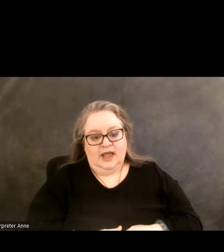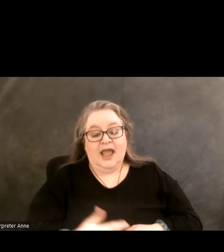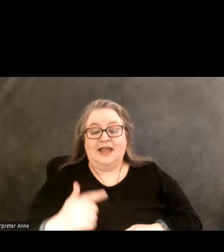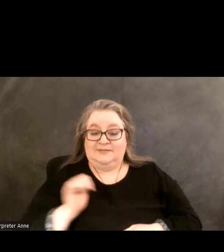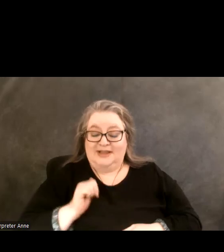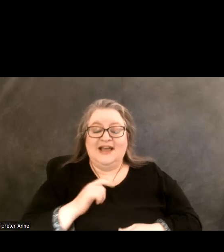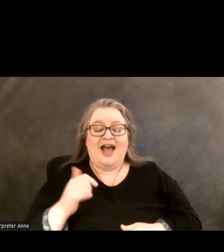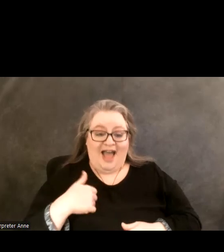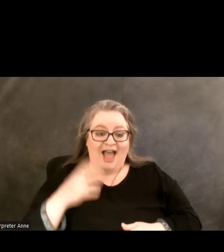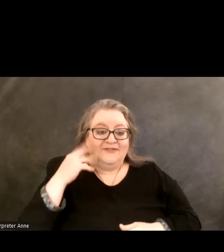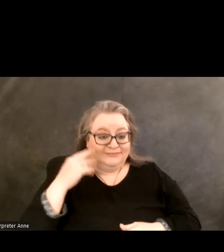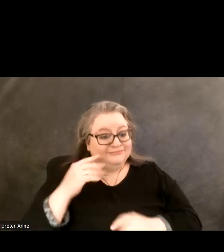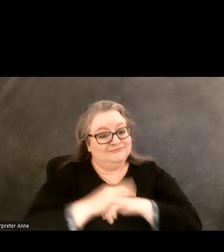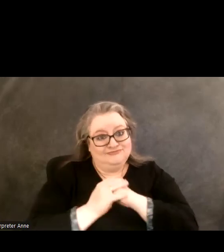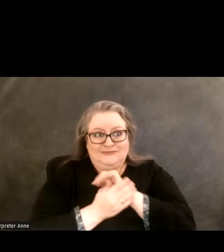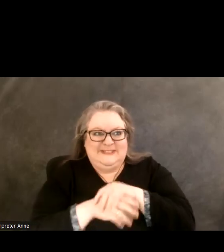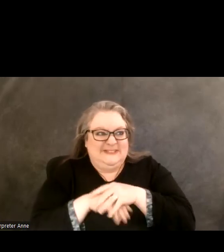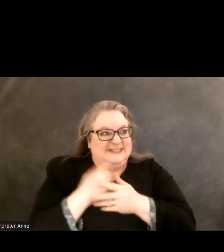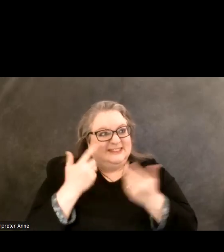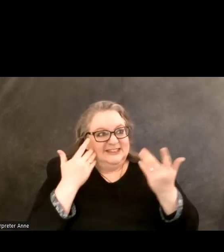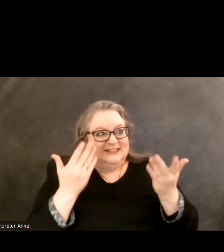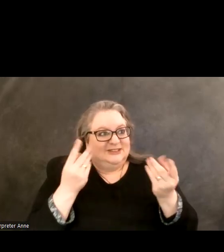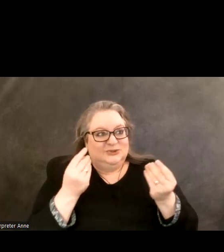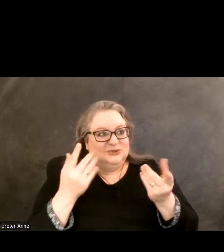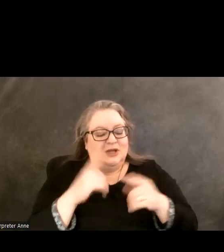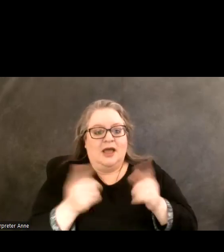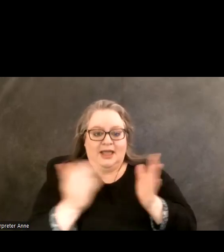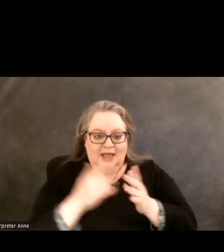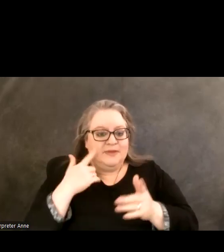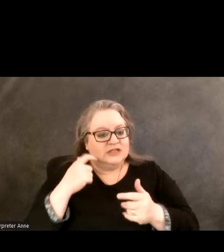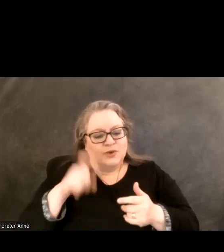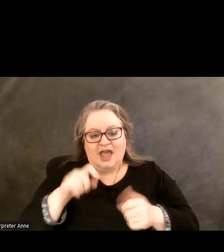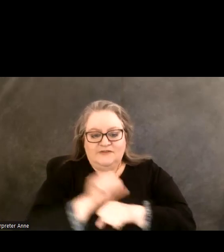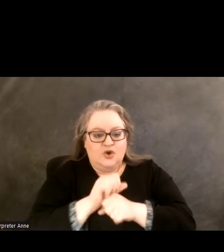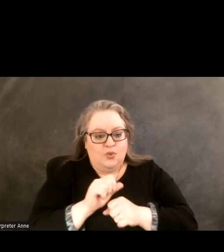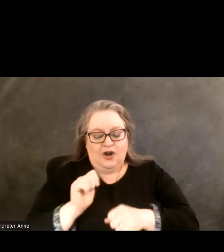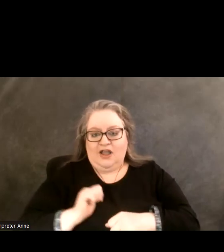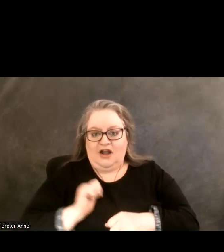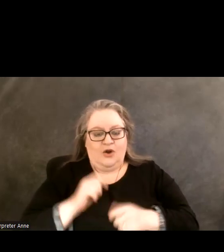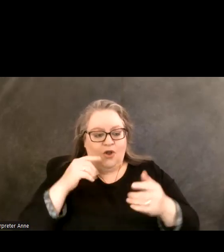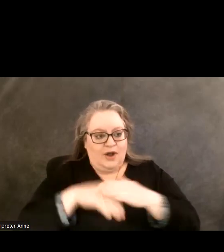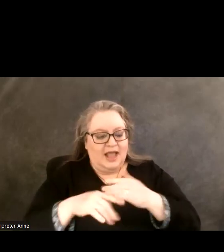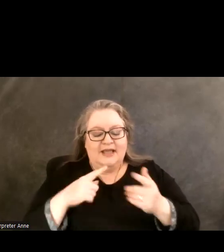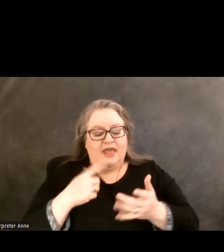myself in the past because once again, we have to work so hard on our own access that sometimes we run out of energy before we